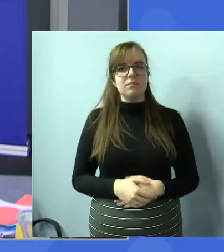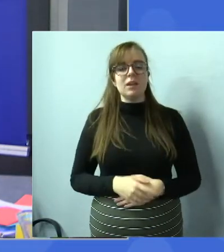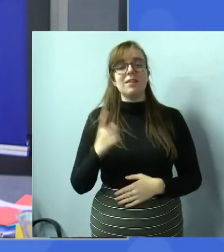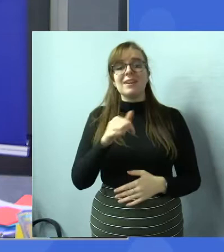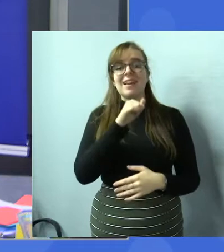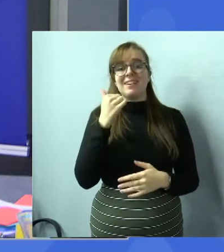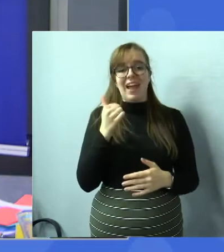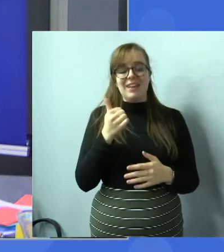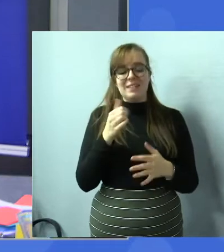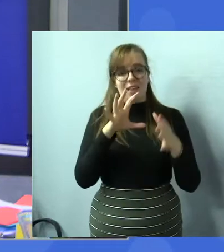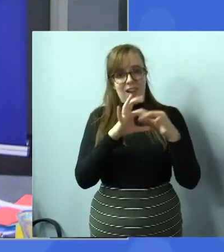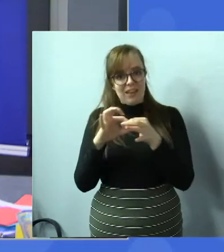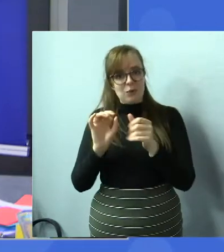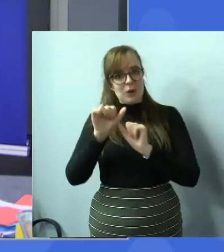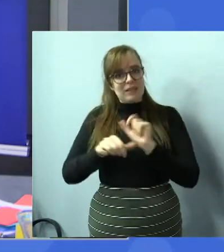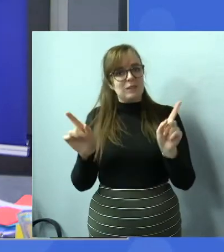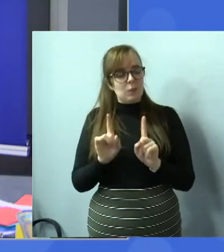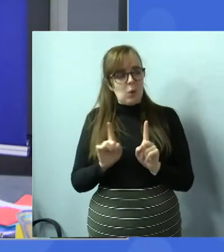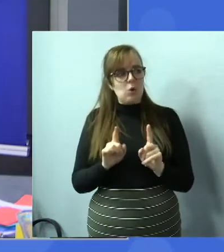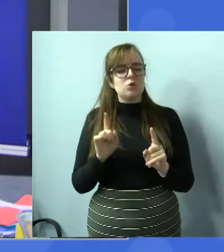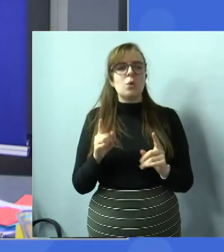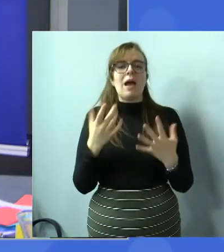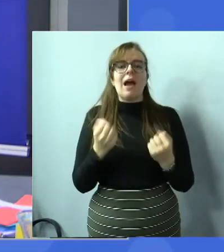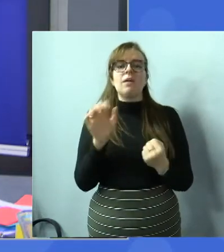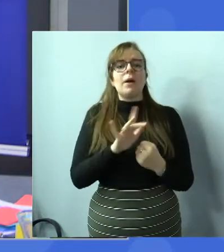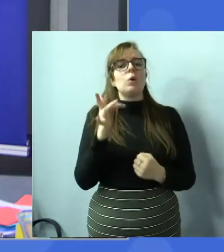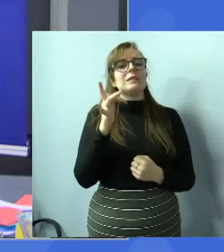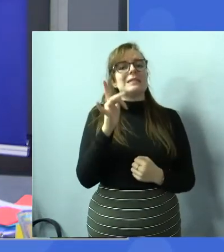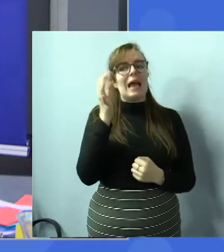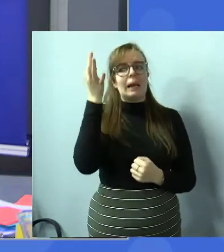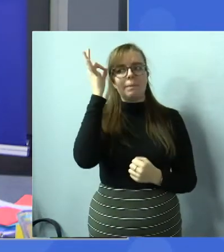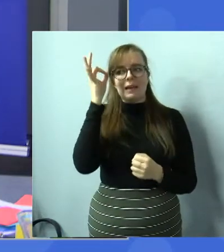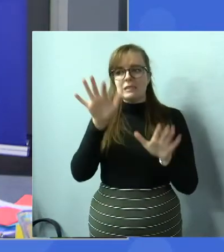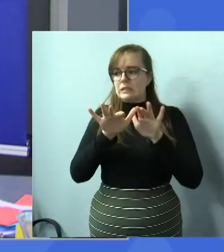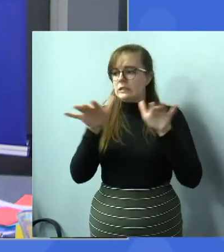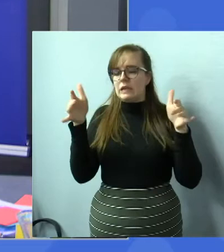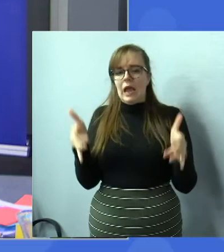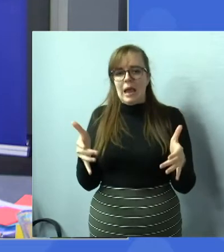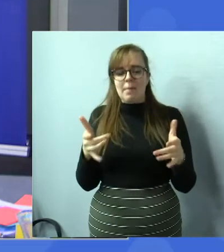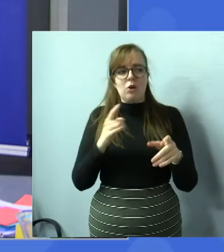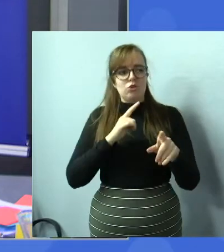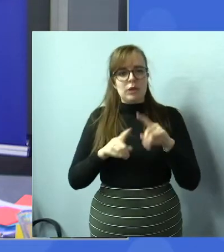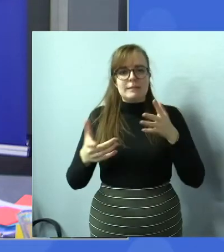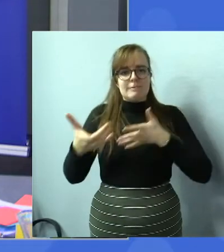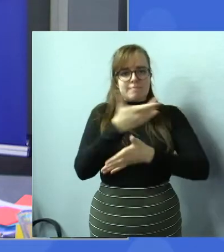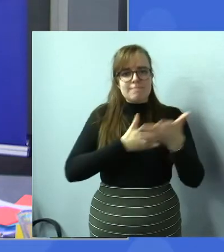going to do now so we're gonna spend just about 10 minutes at our table absorbing a little bit of what we've just heard and sharing some initial